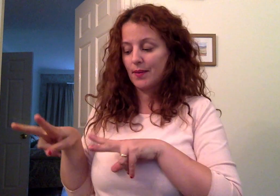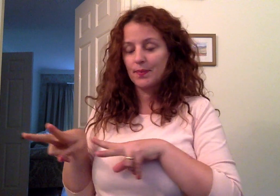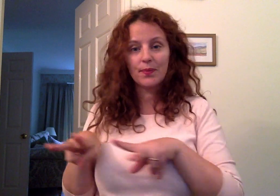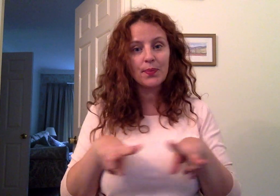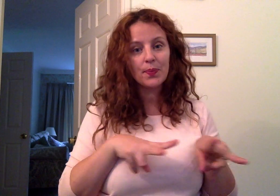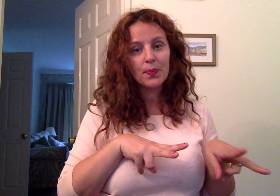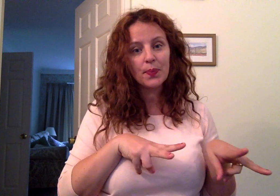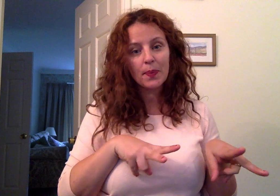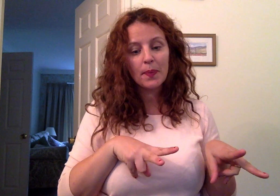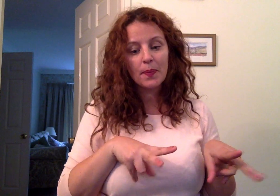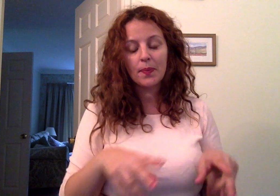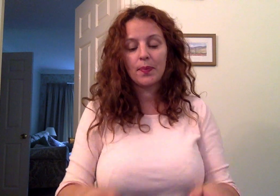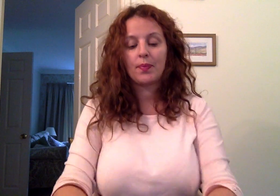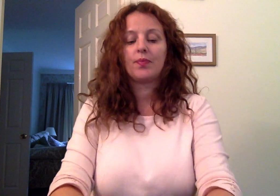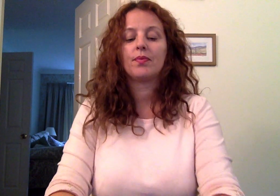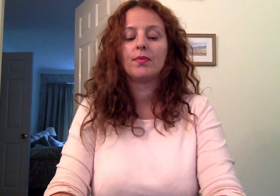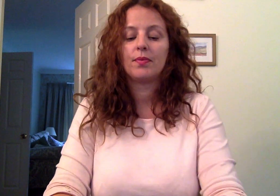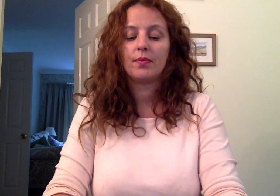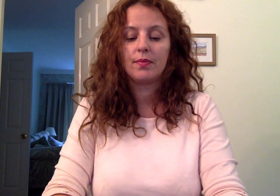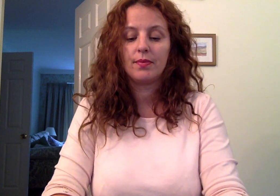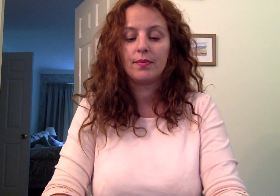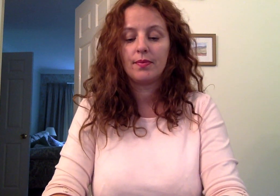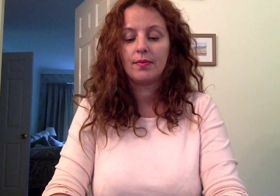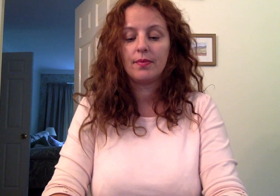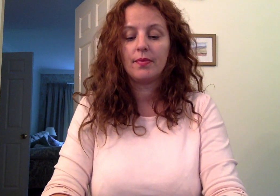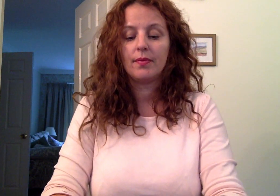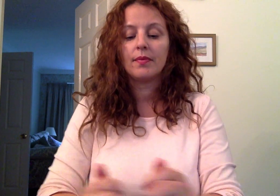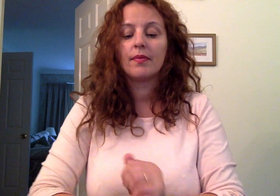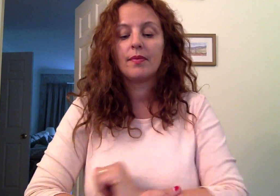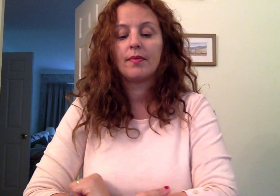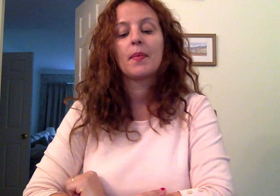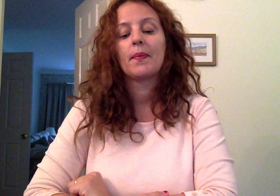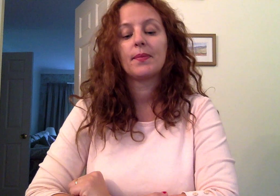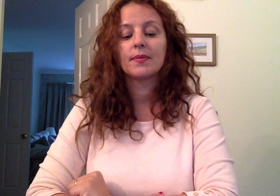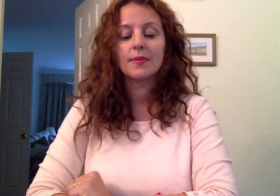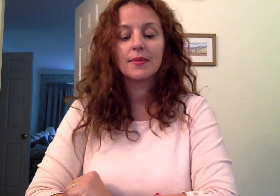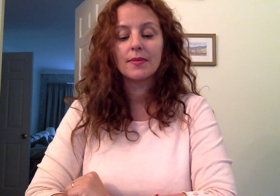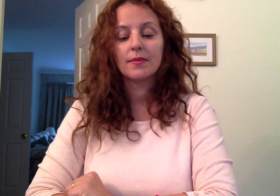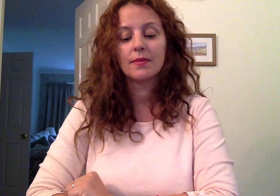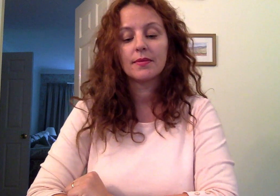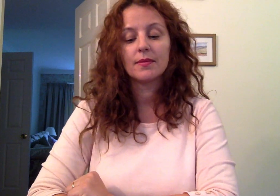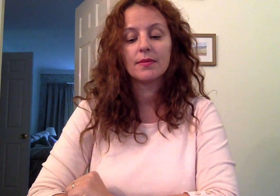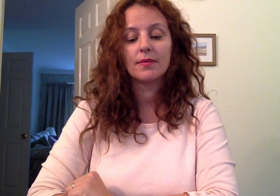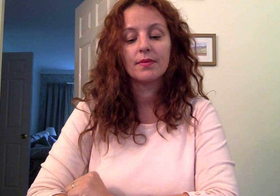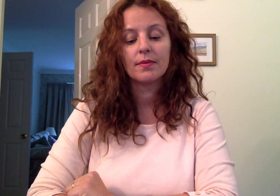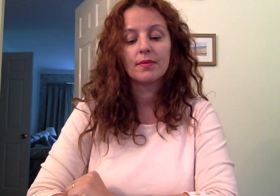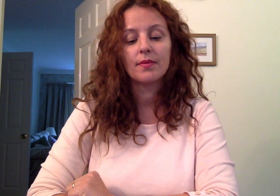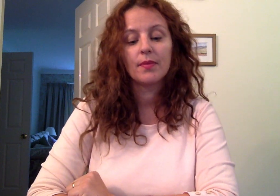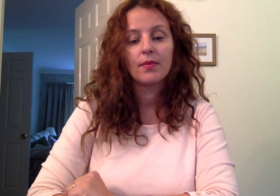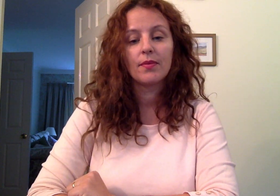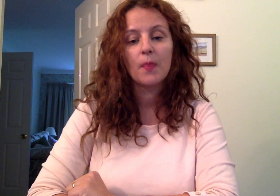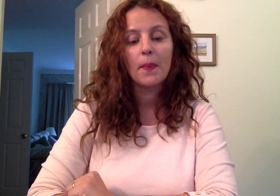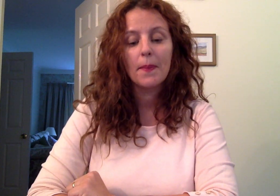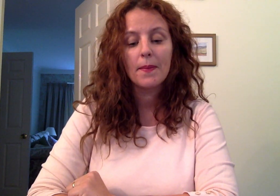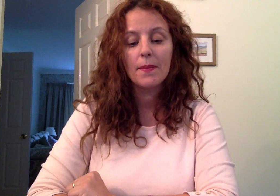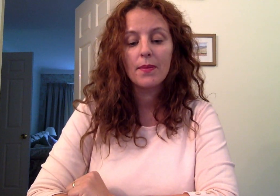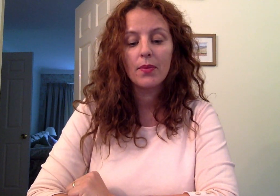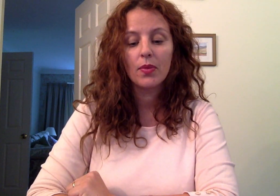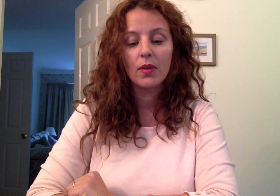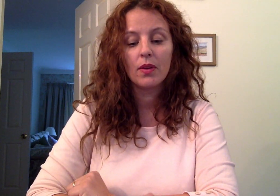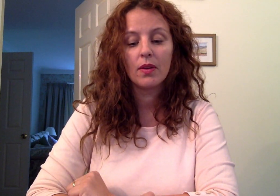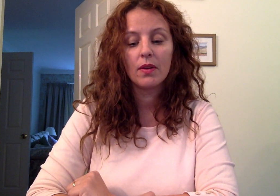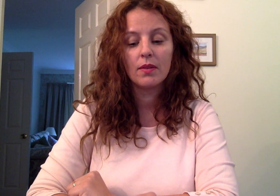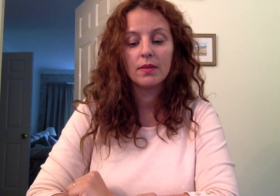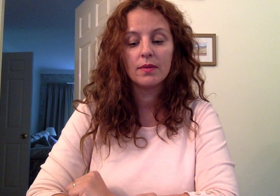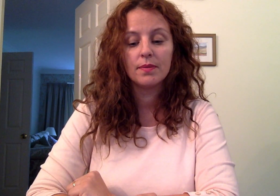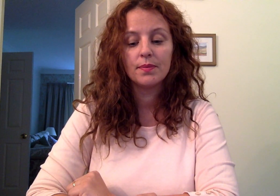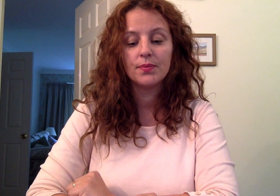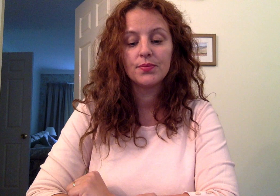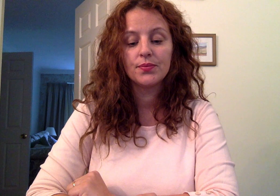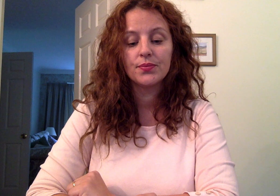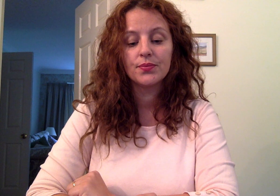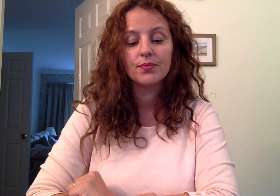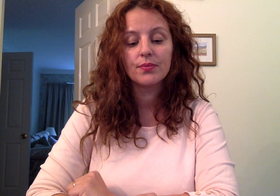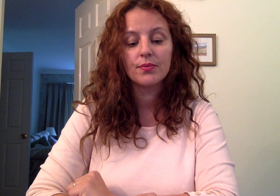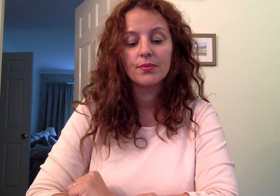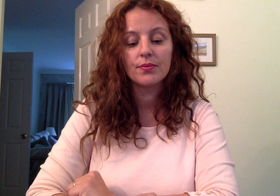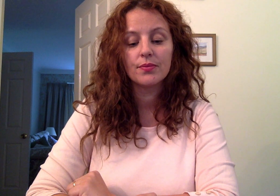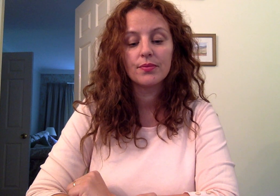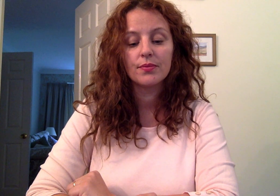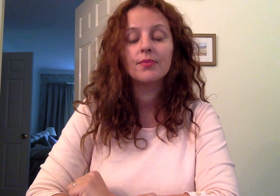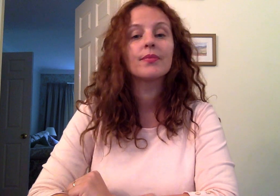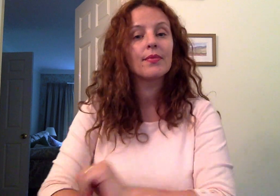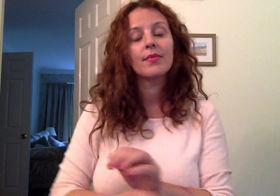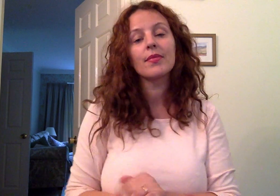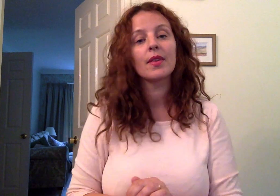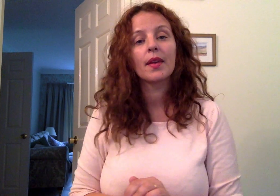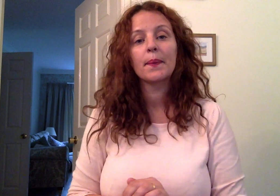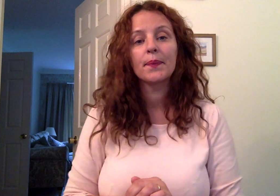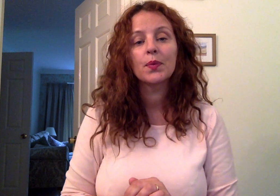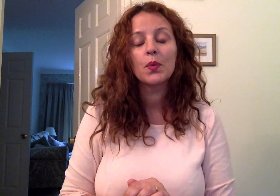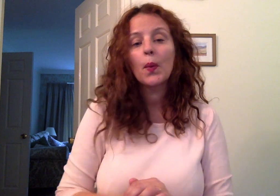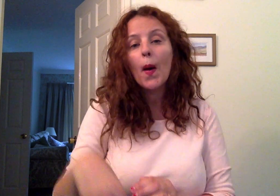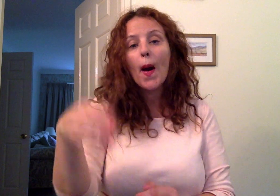Before I go on holiday I always like to spend time online checking out the best prices before booking.